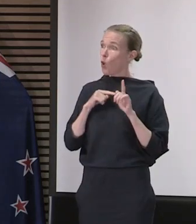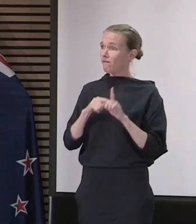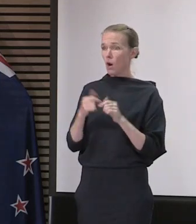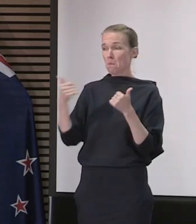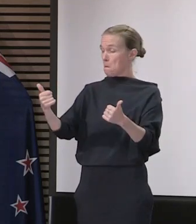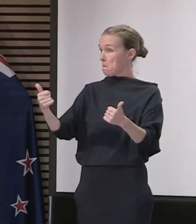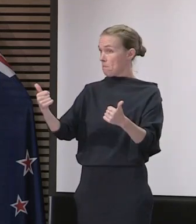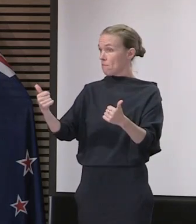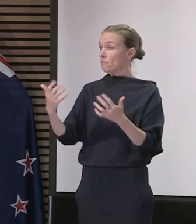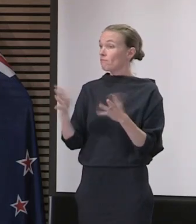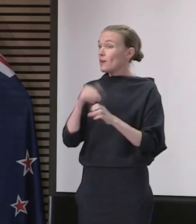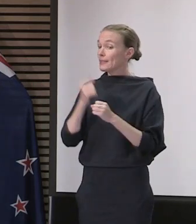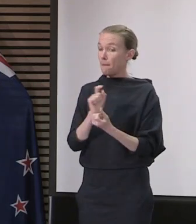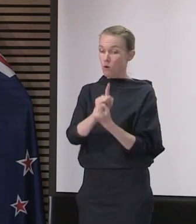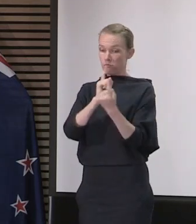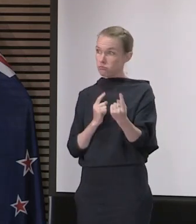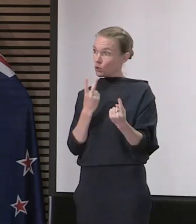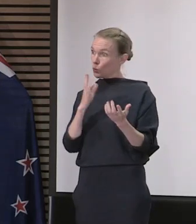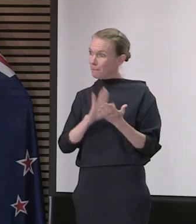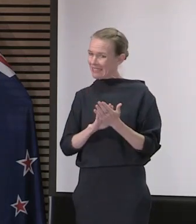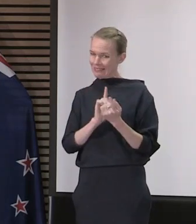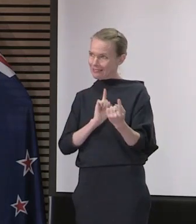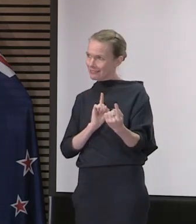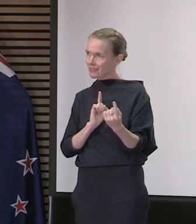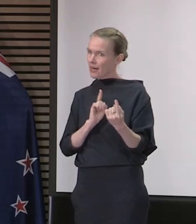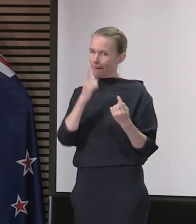relaxing the sorts of things we have now started to do more